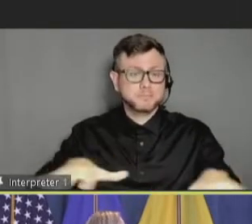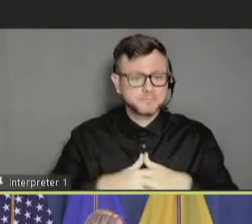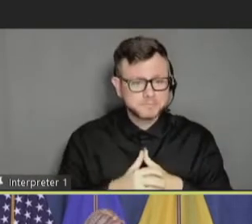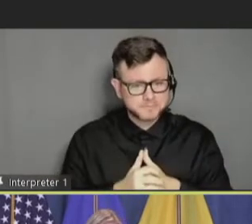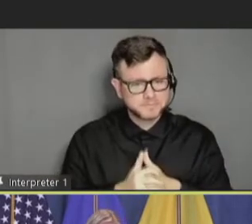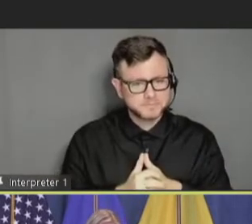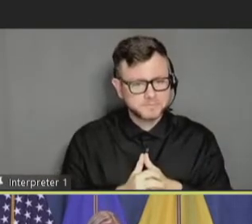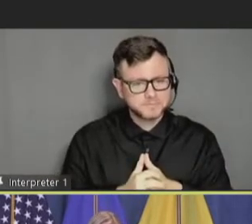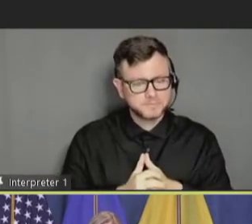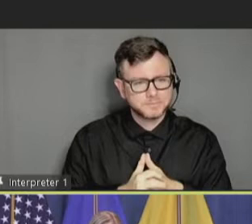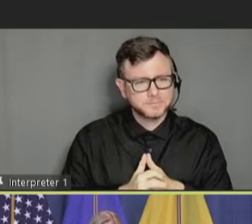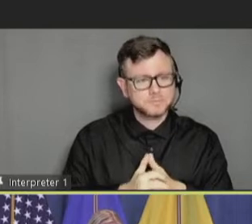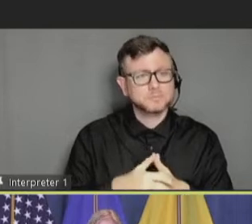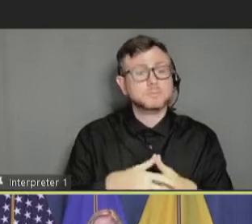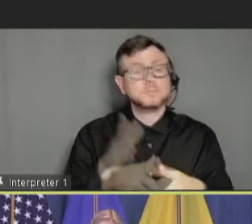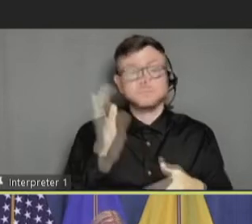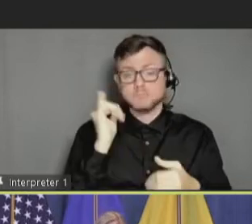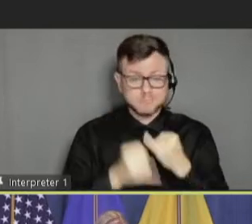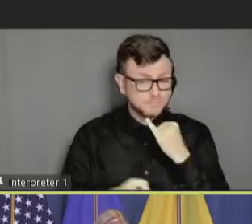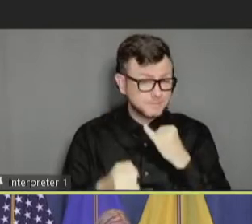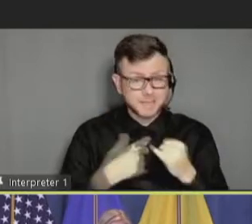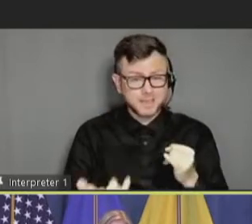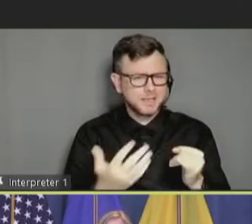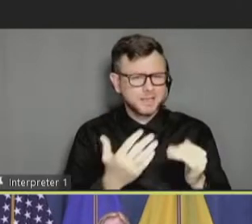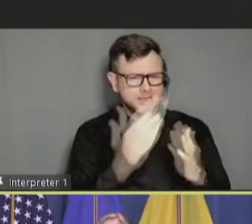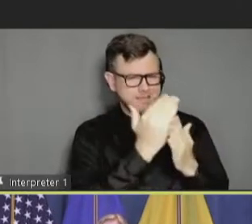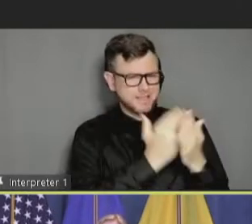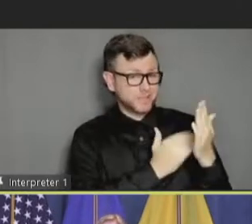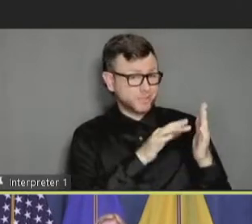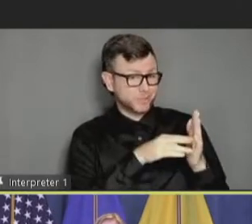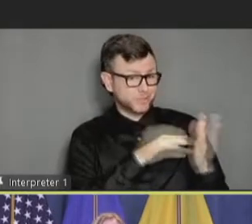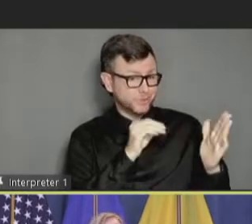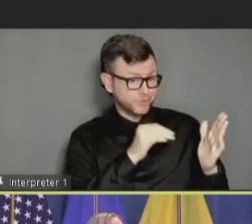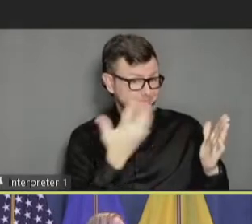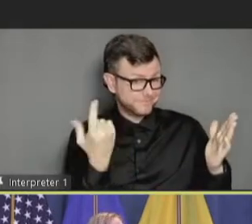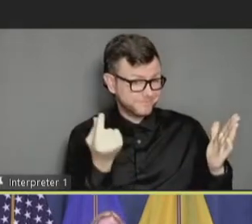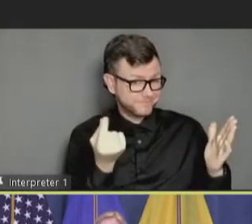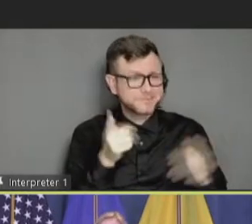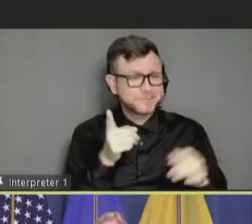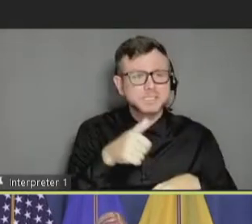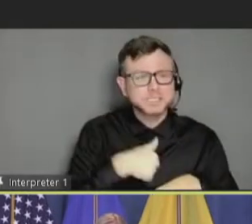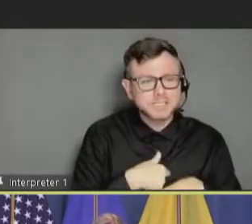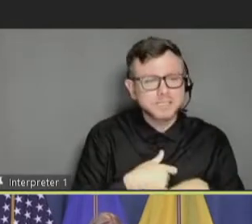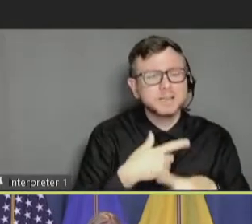And finally, lessons learned. So, these were some of the main lessons from the project that we had